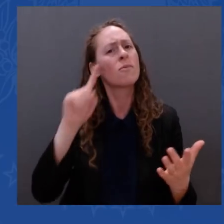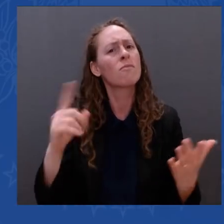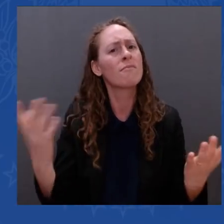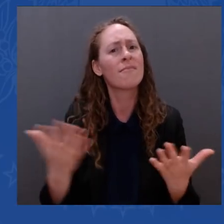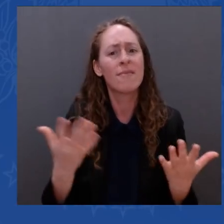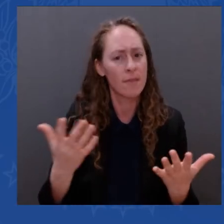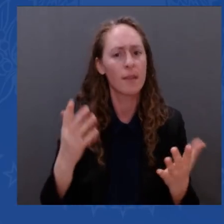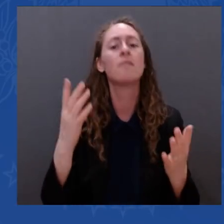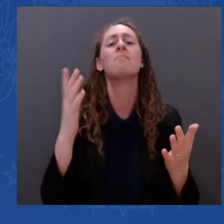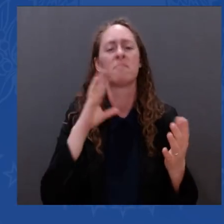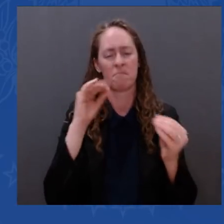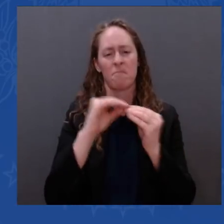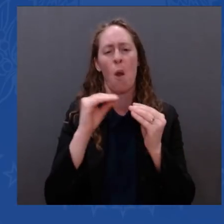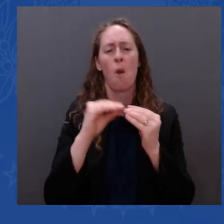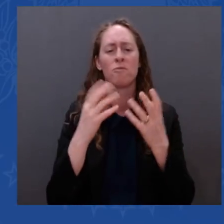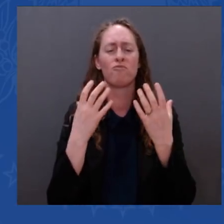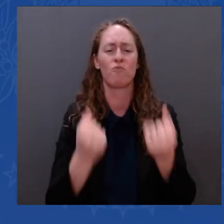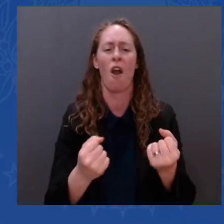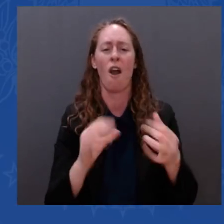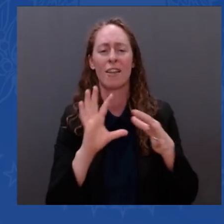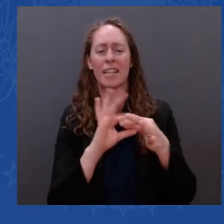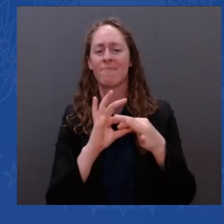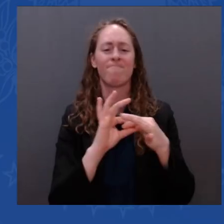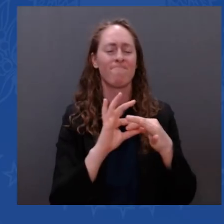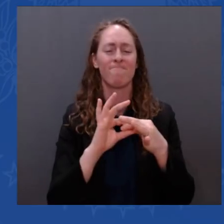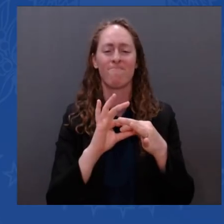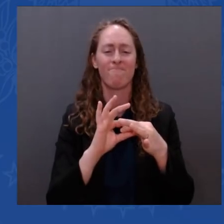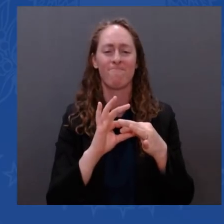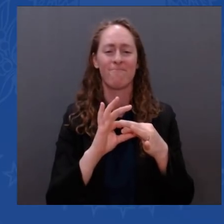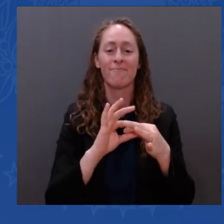in diverse technologies such as robotics,